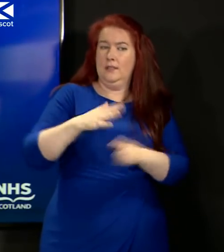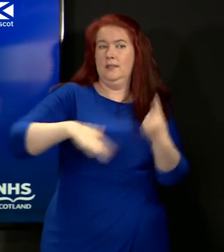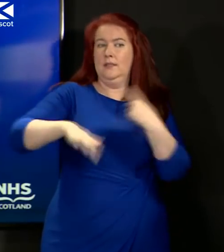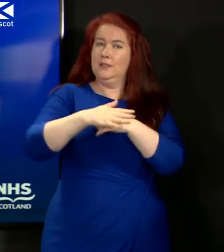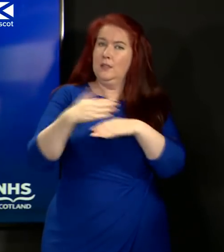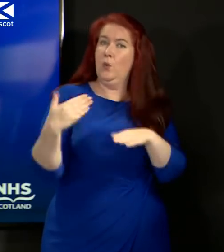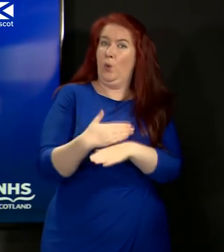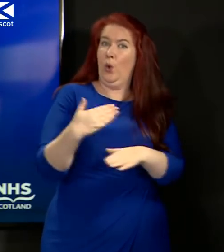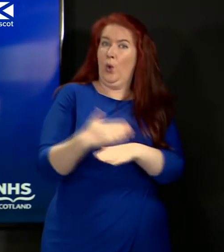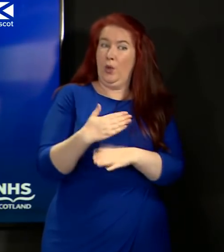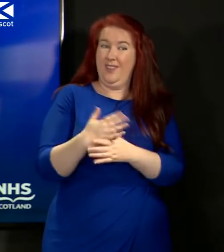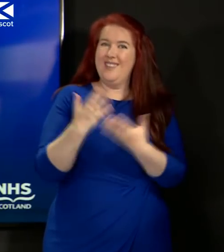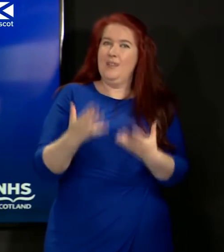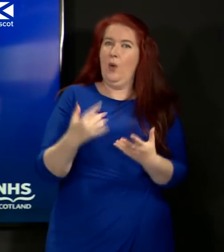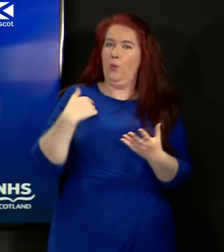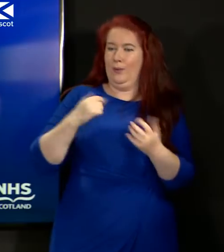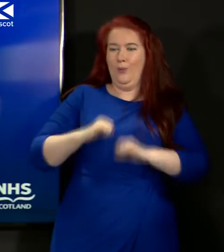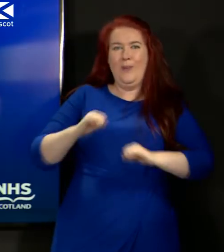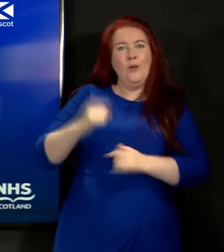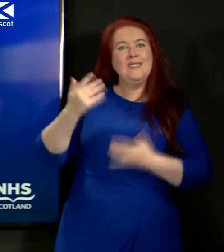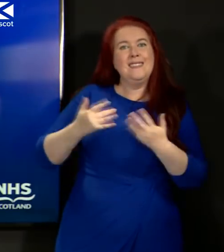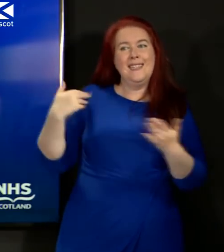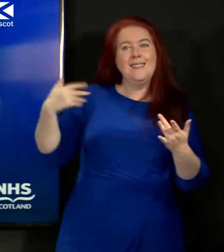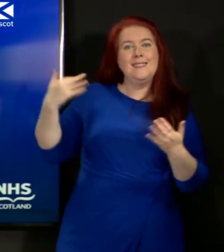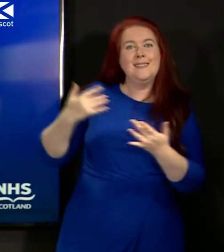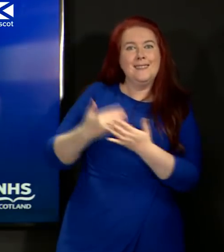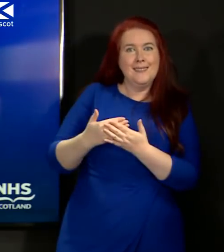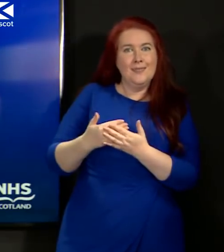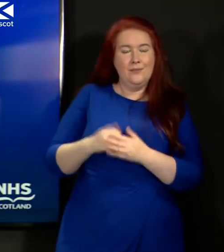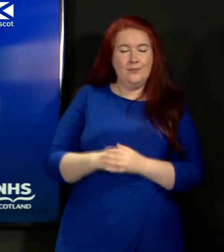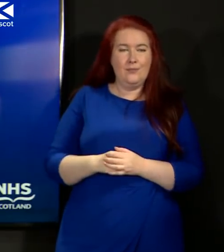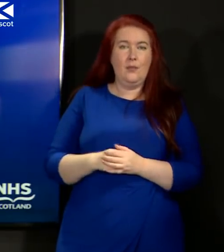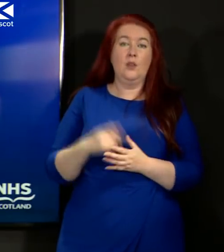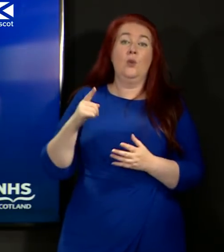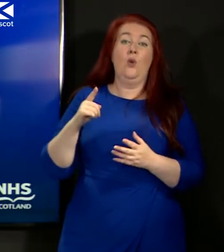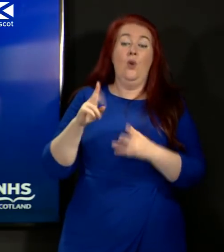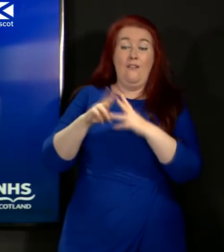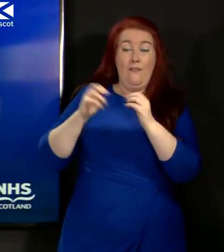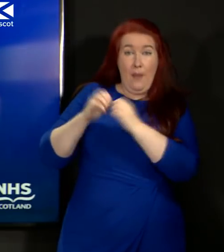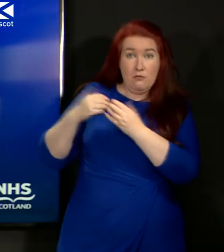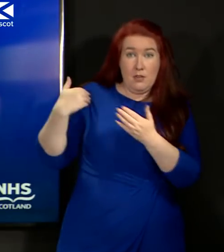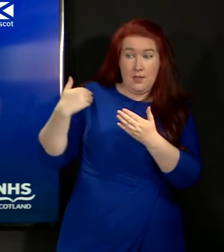data catches up with that period. In the three months to April 2020, it shows that